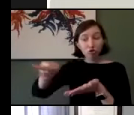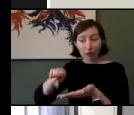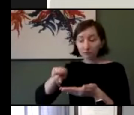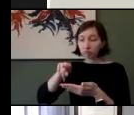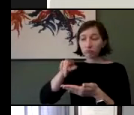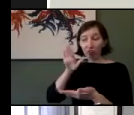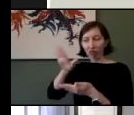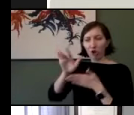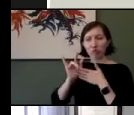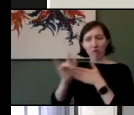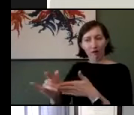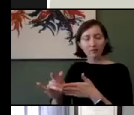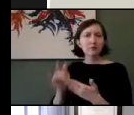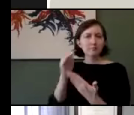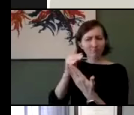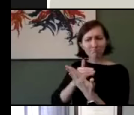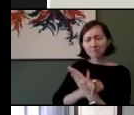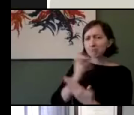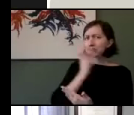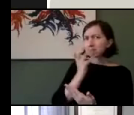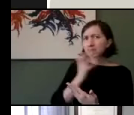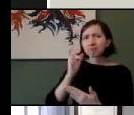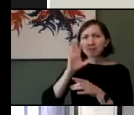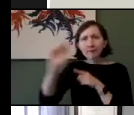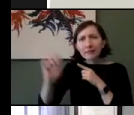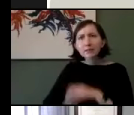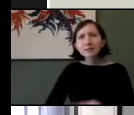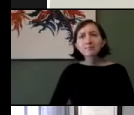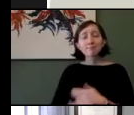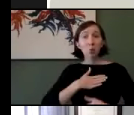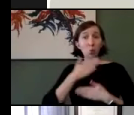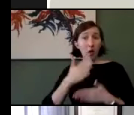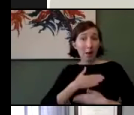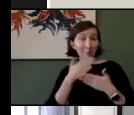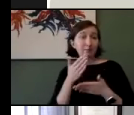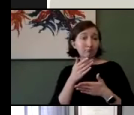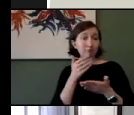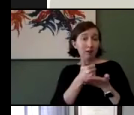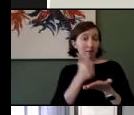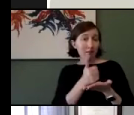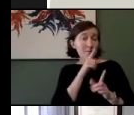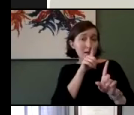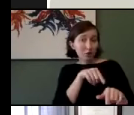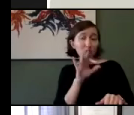back with you if you have other questions. We do appreciate your time today.